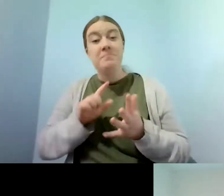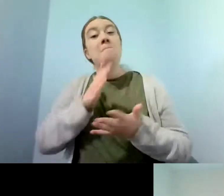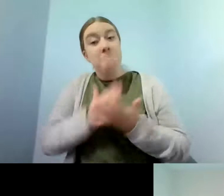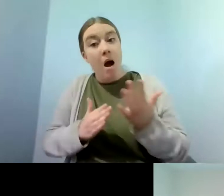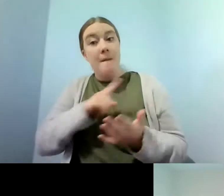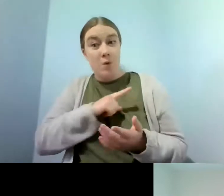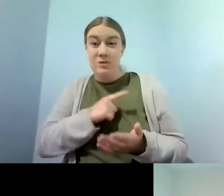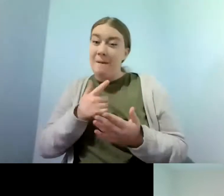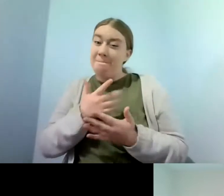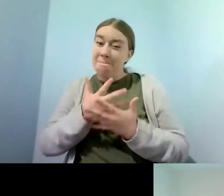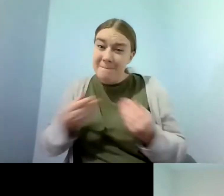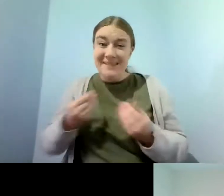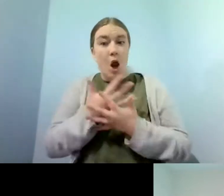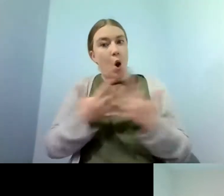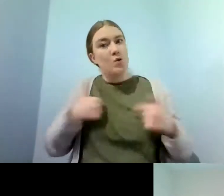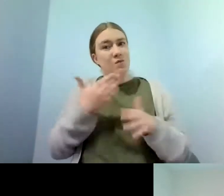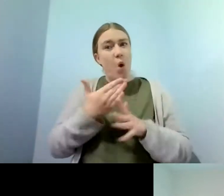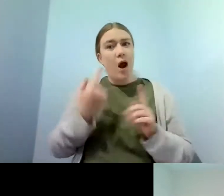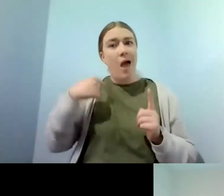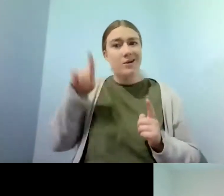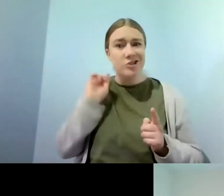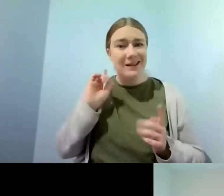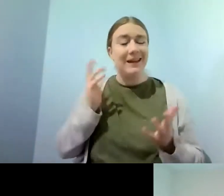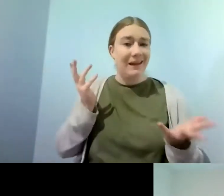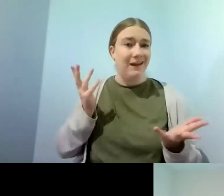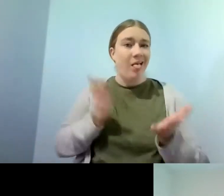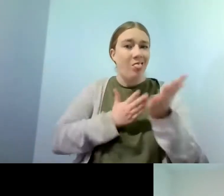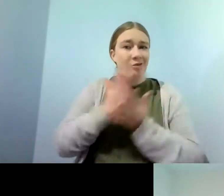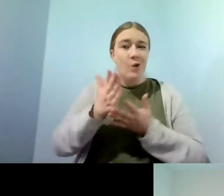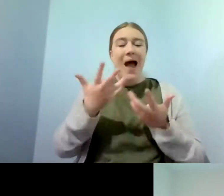a lot of the planned work last year especially in terms of tagging fish